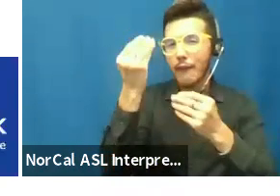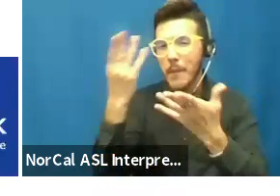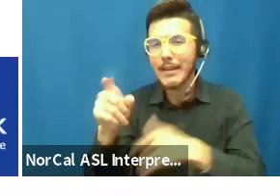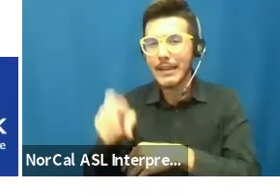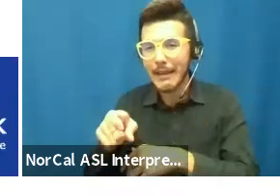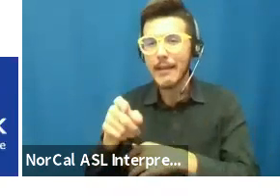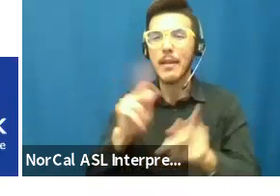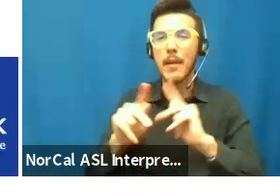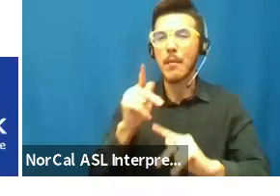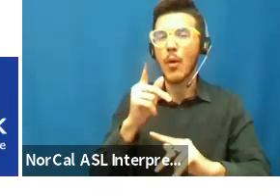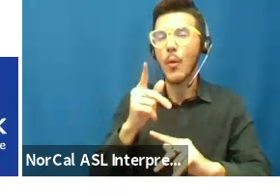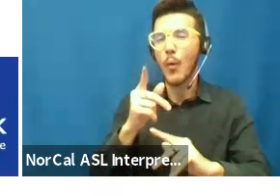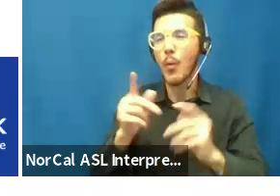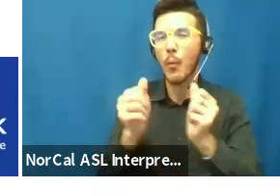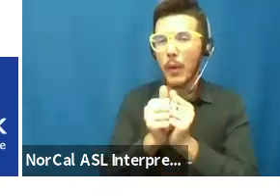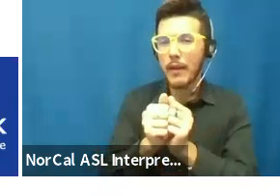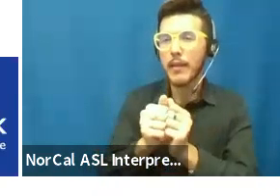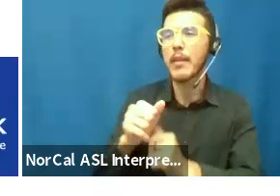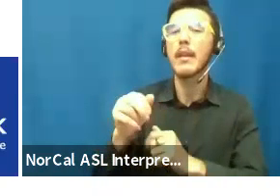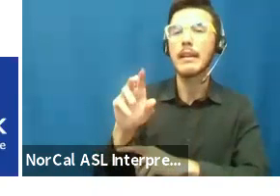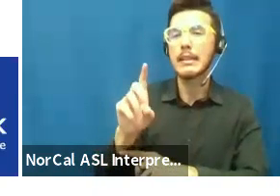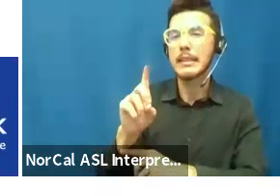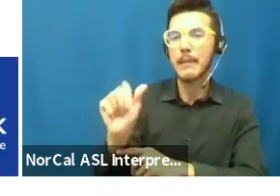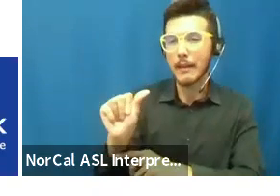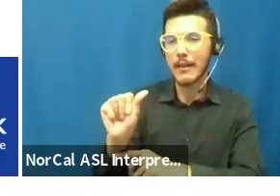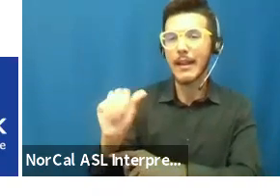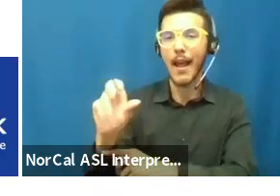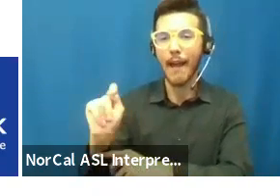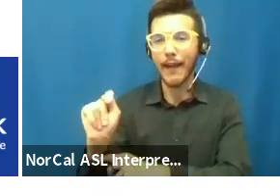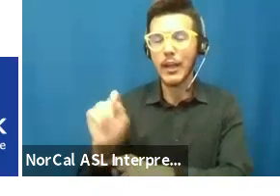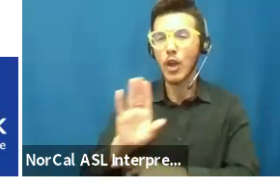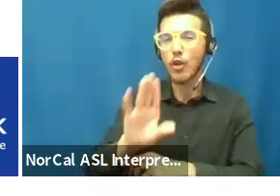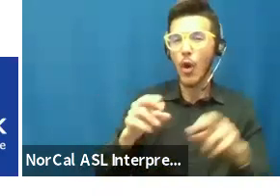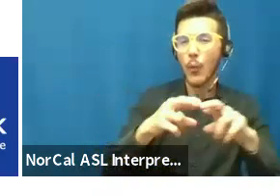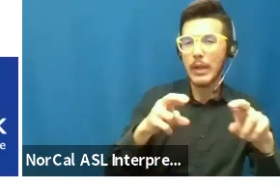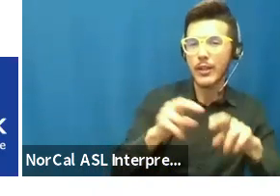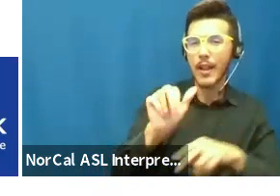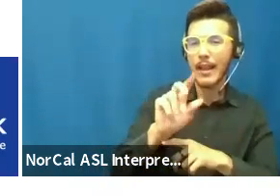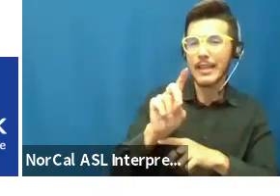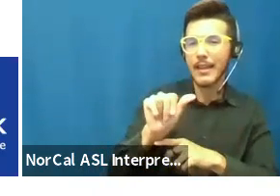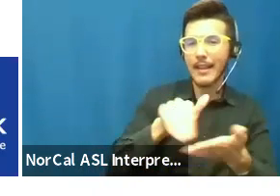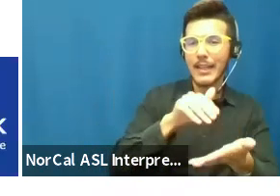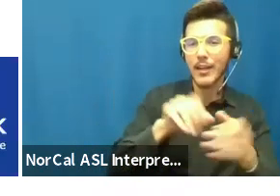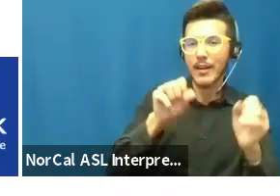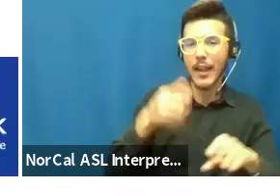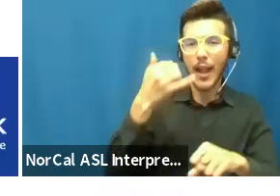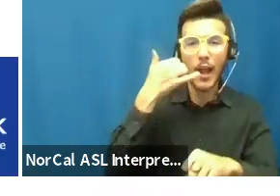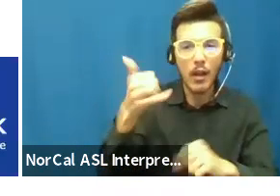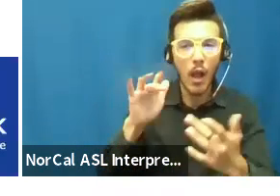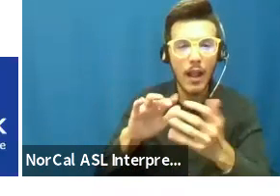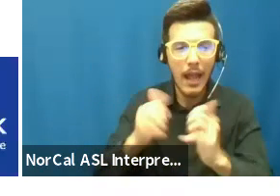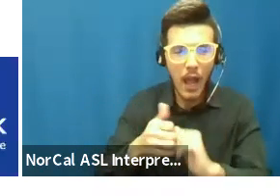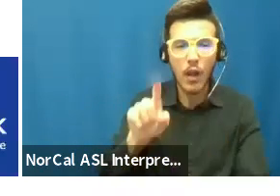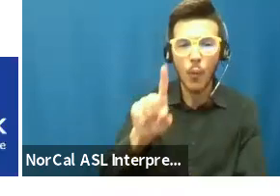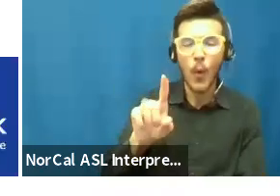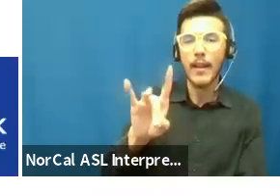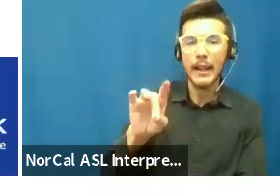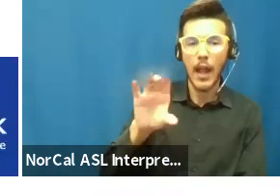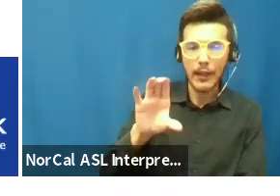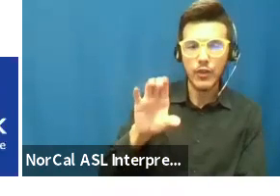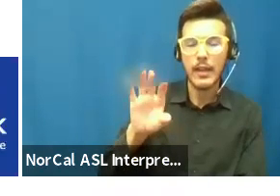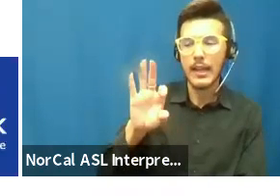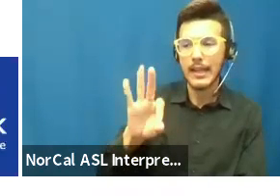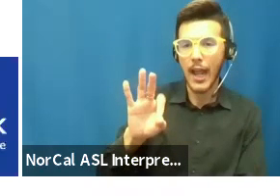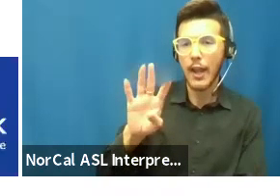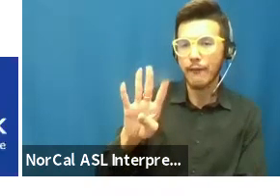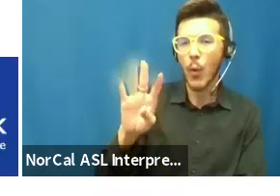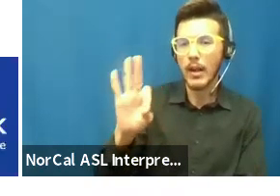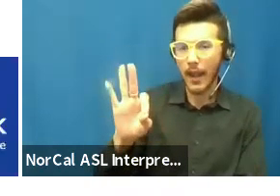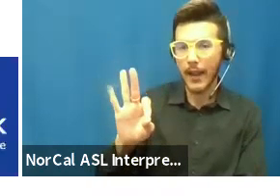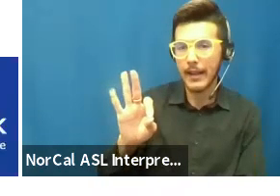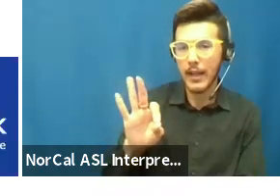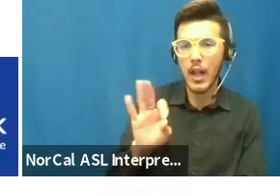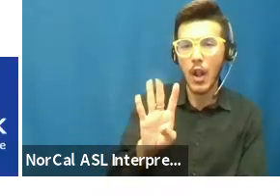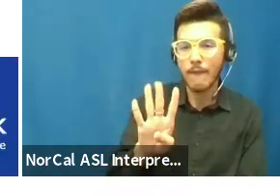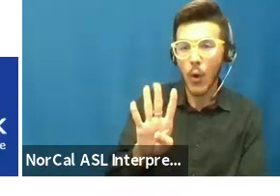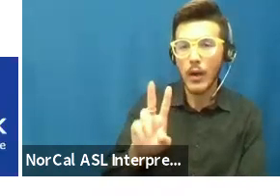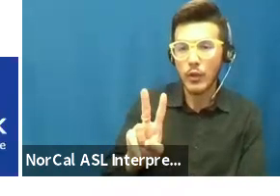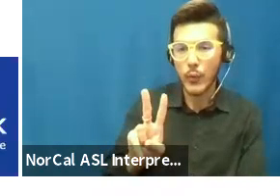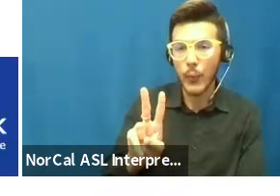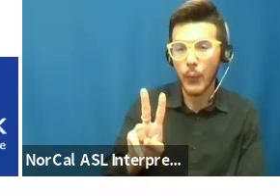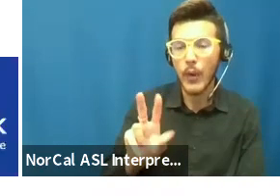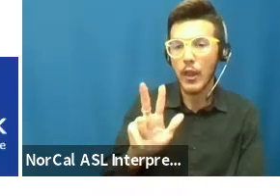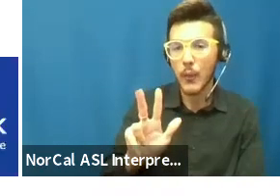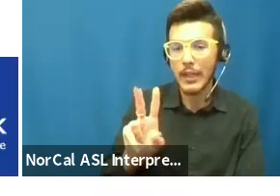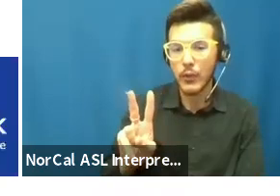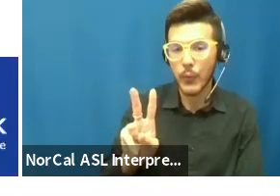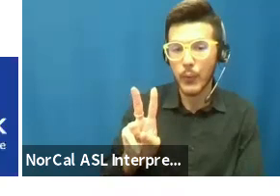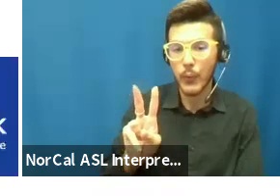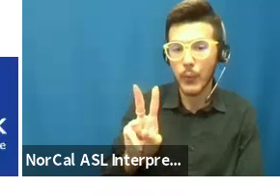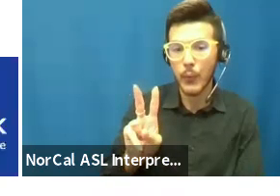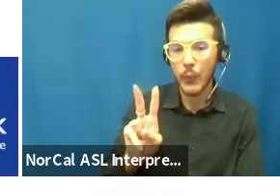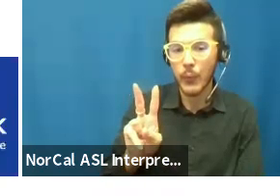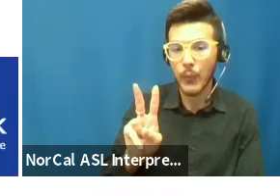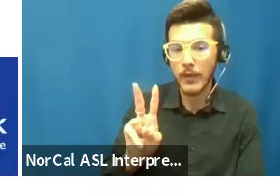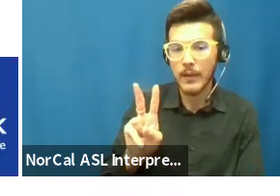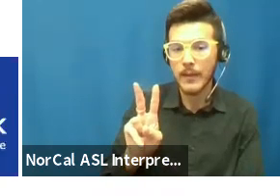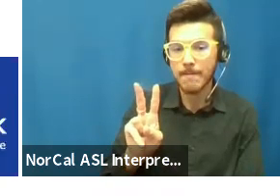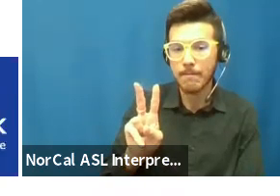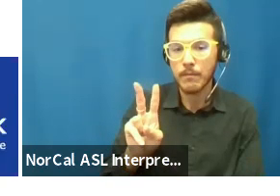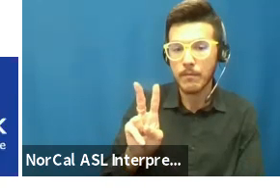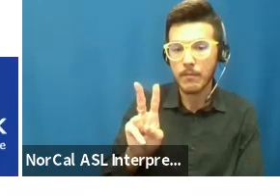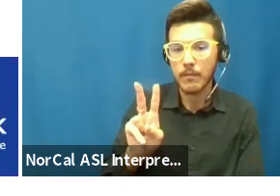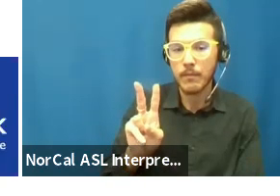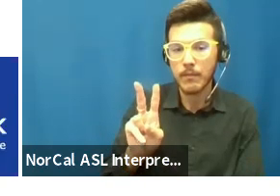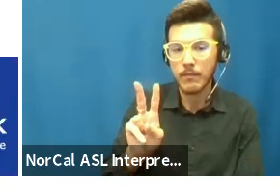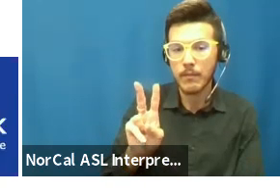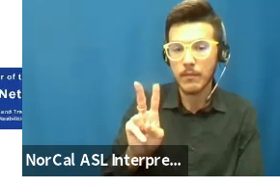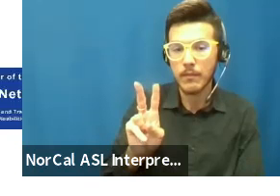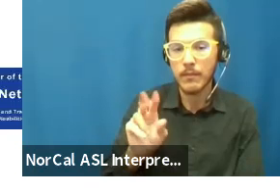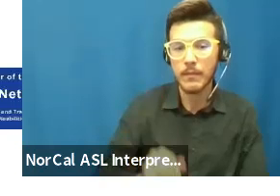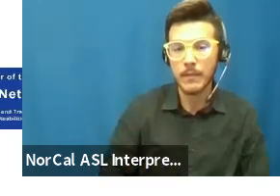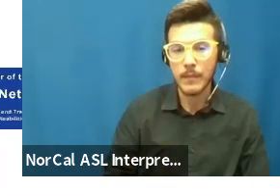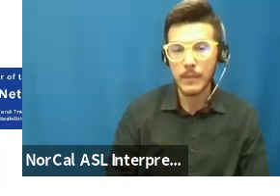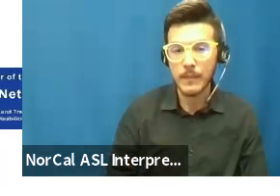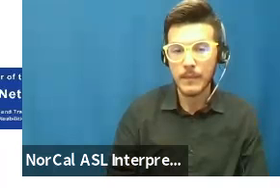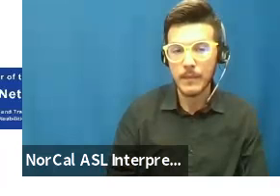with Disabilities Act. You can reach your regional ADA Center by dialing 1 800 949 4232.